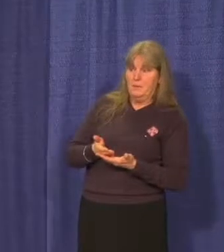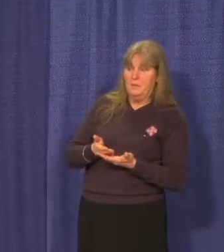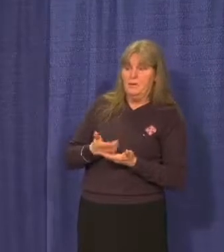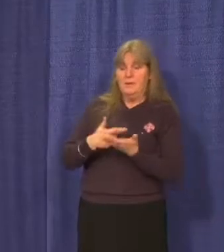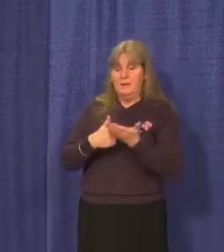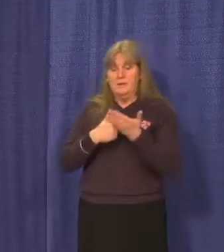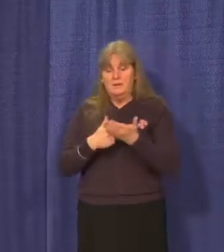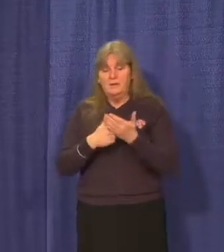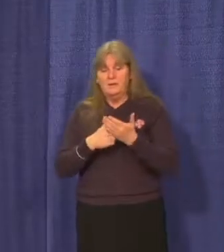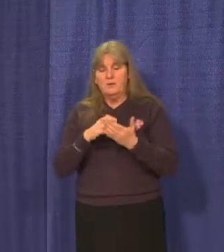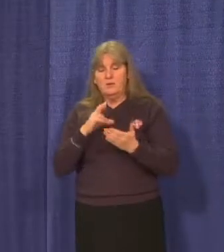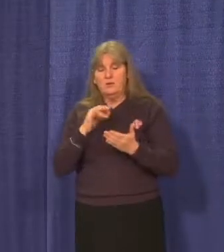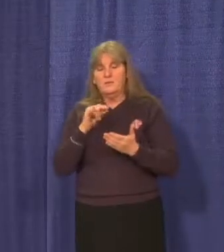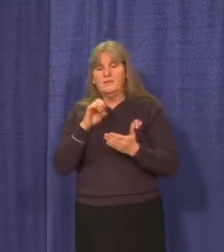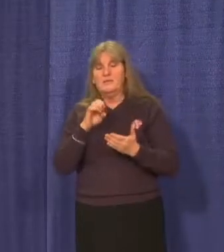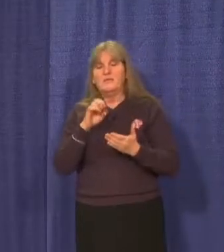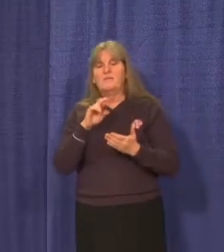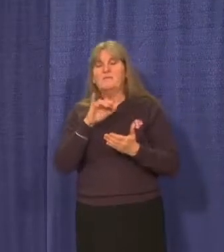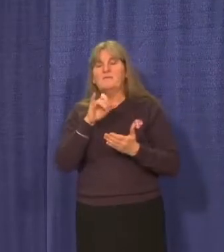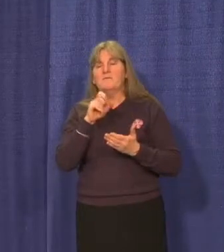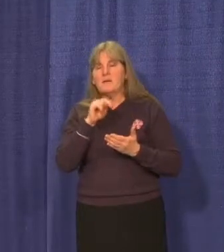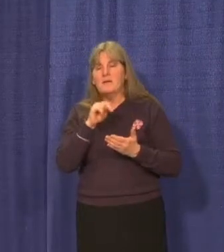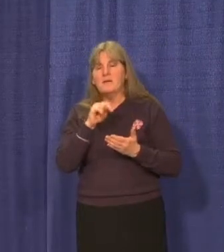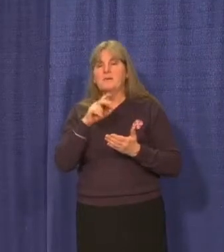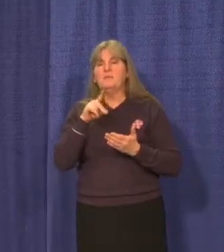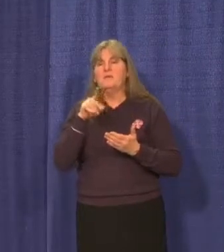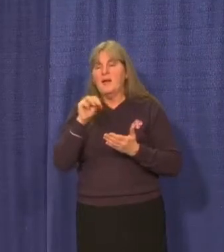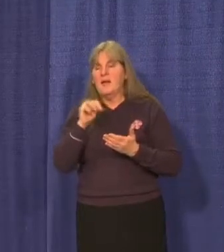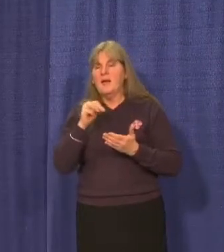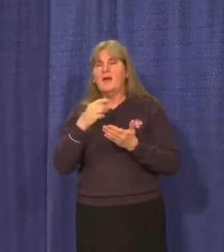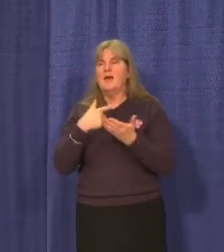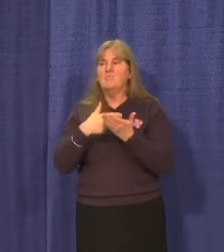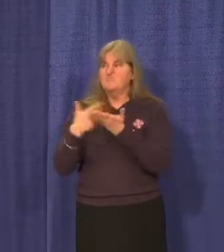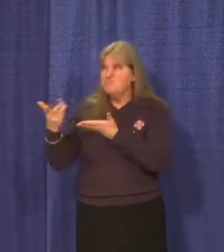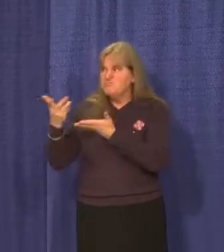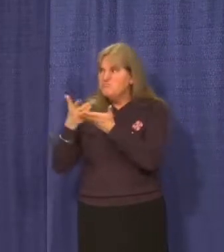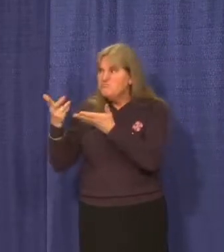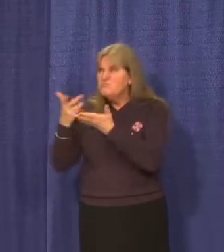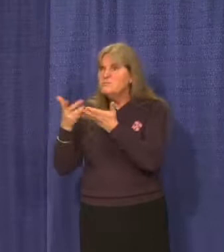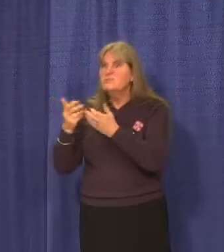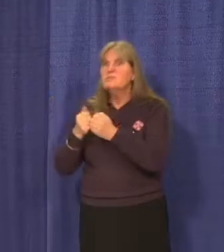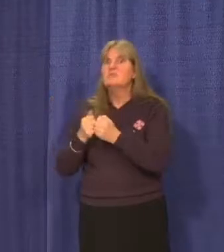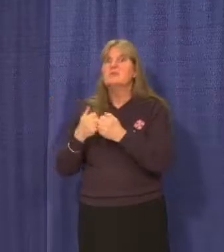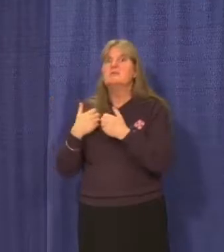with Dominic LeBlanc and Chrystia land, the Prime Minister on our calls, and we